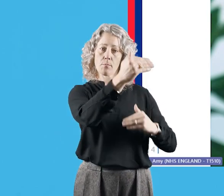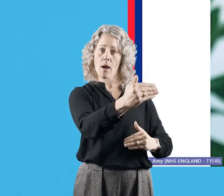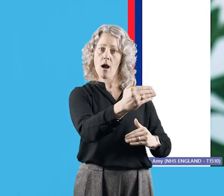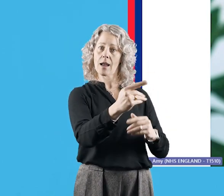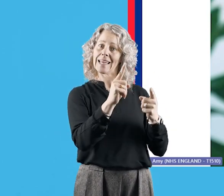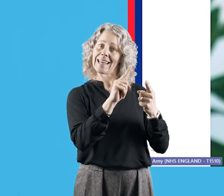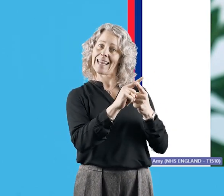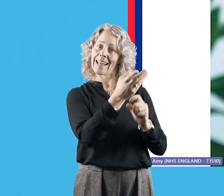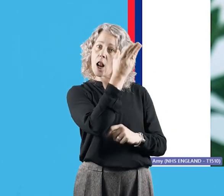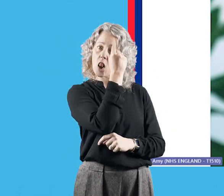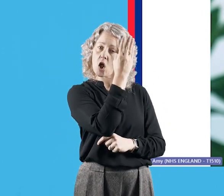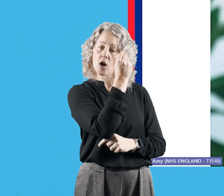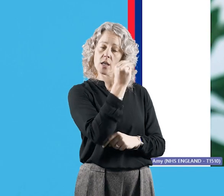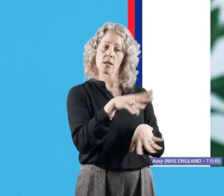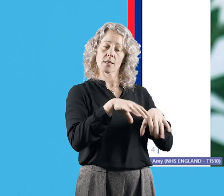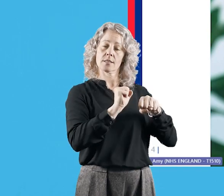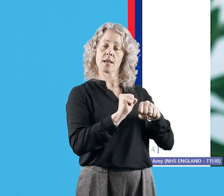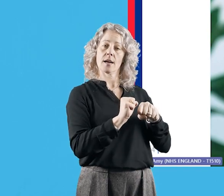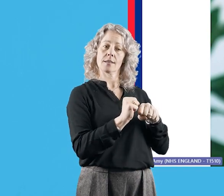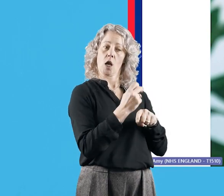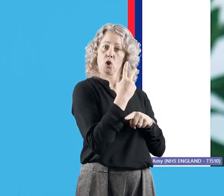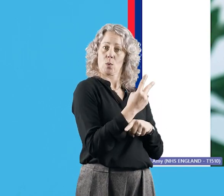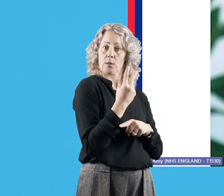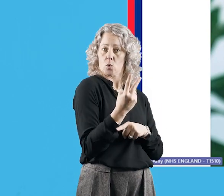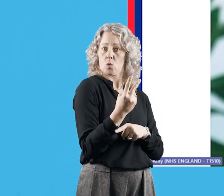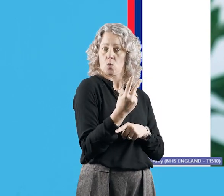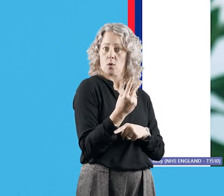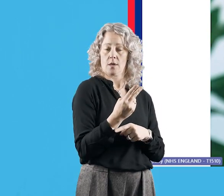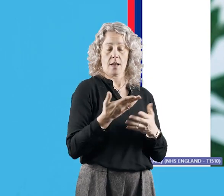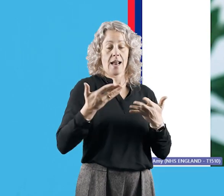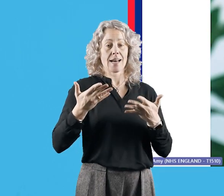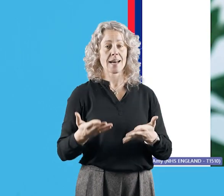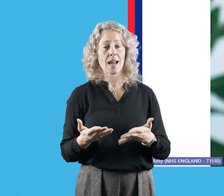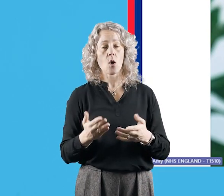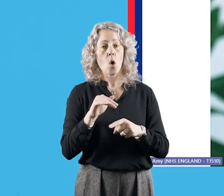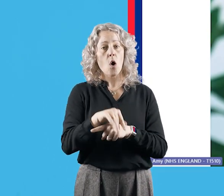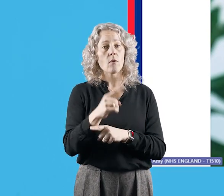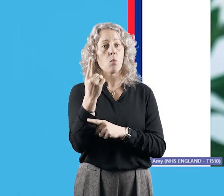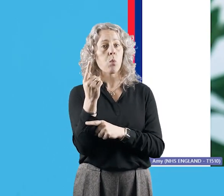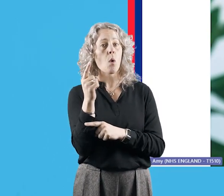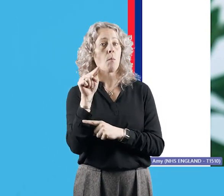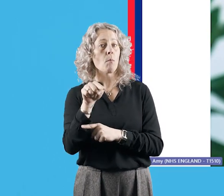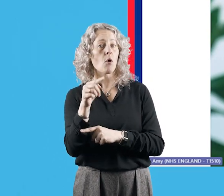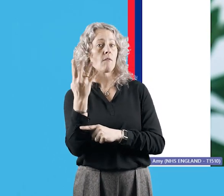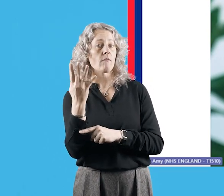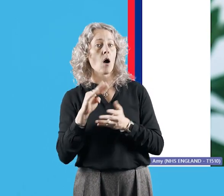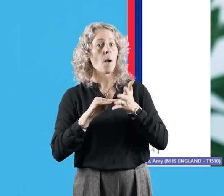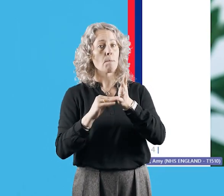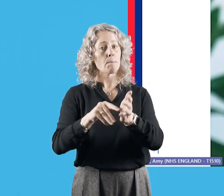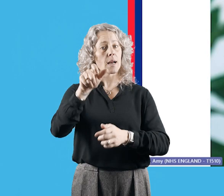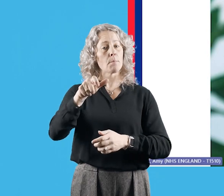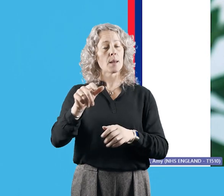and e-learning package was launched in November 2022 and as of now over 1.4 million people have completed this element.